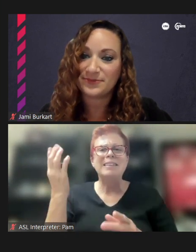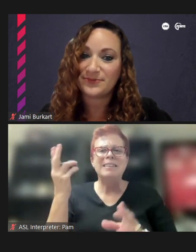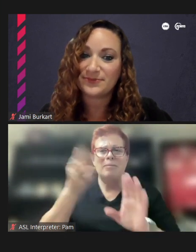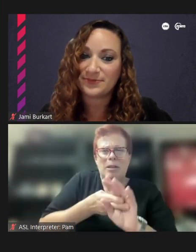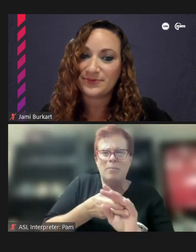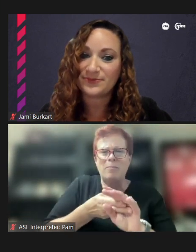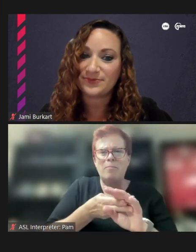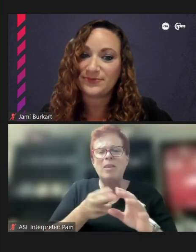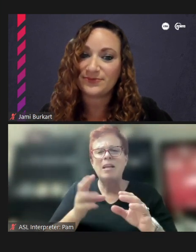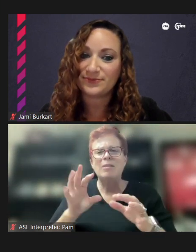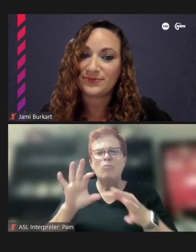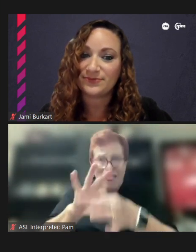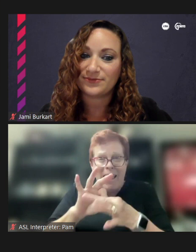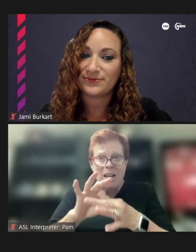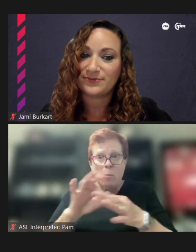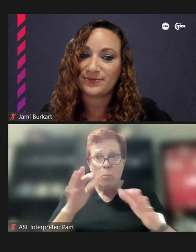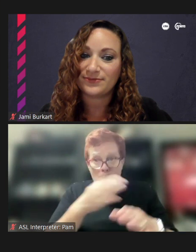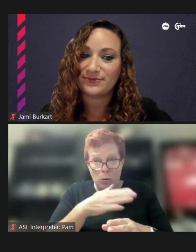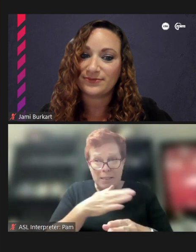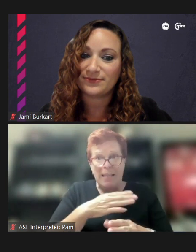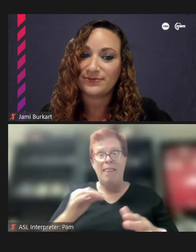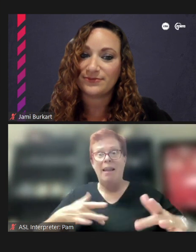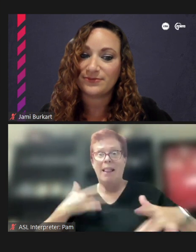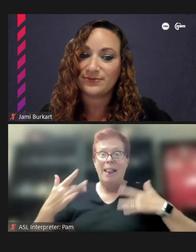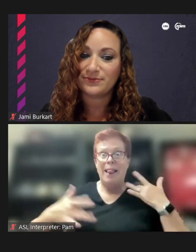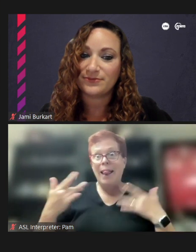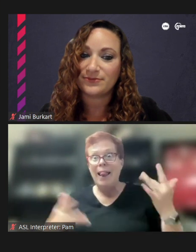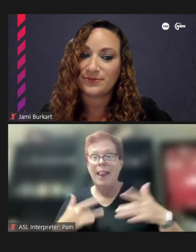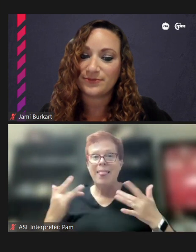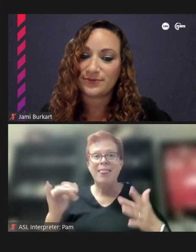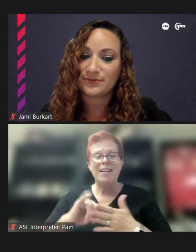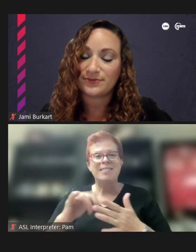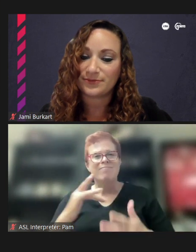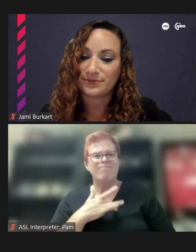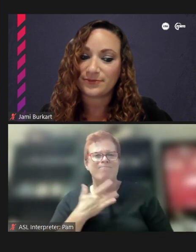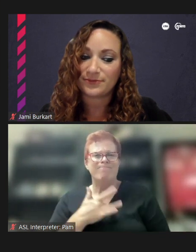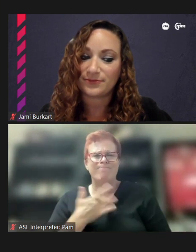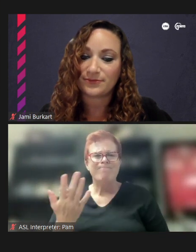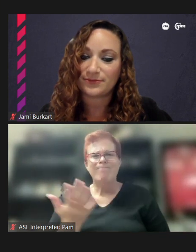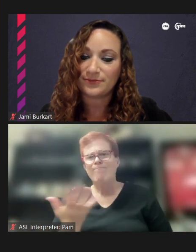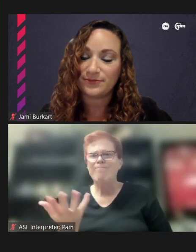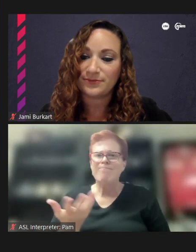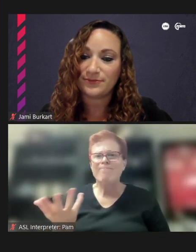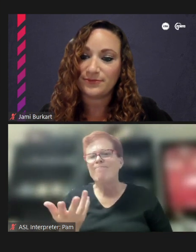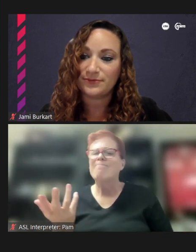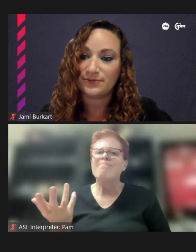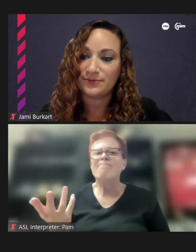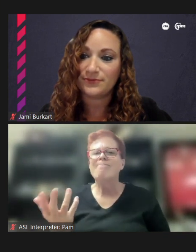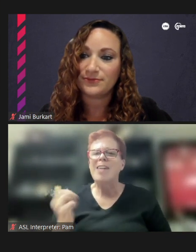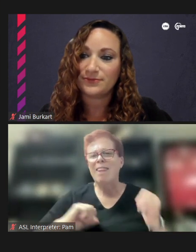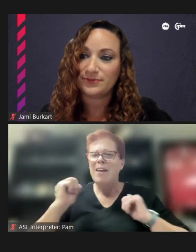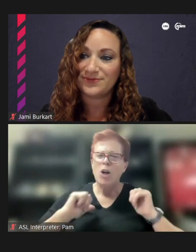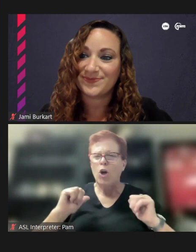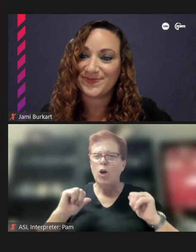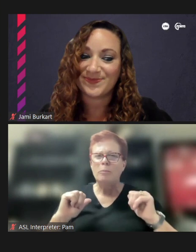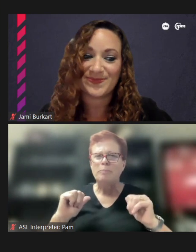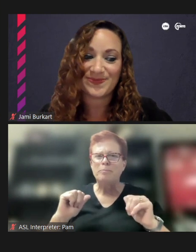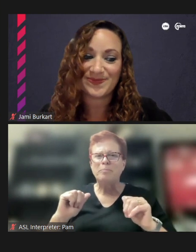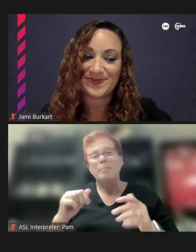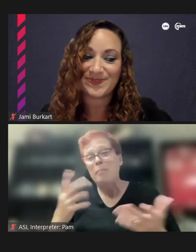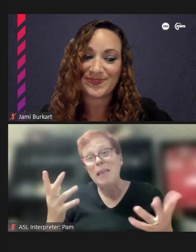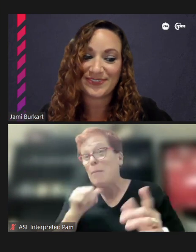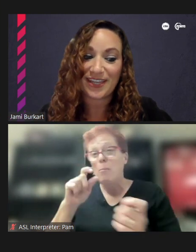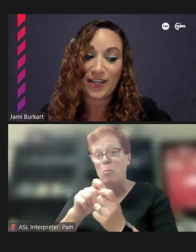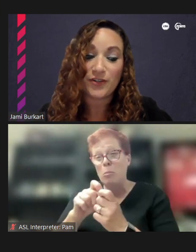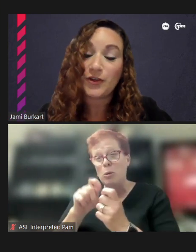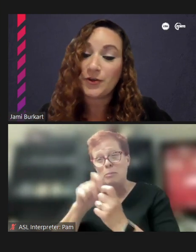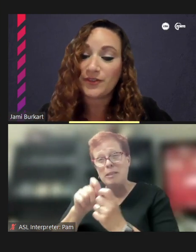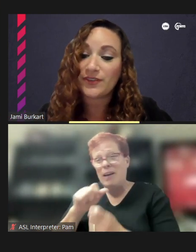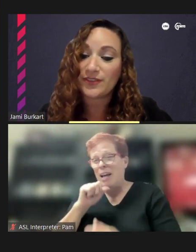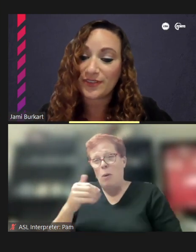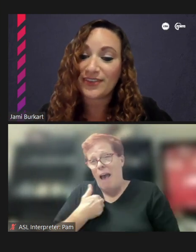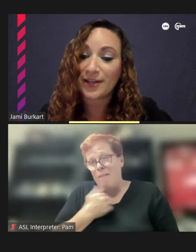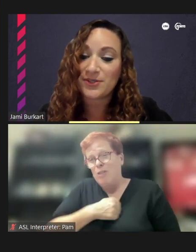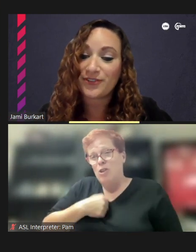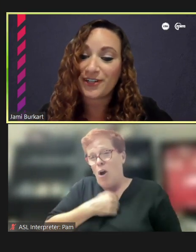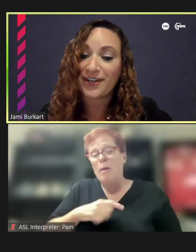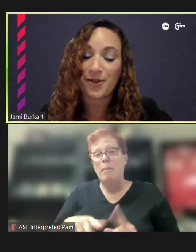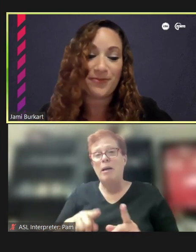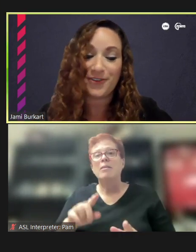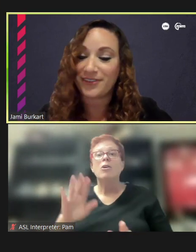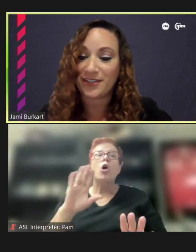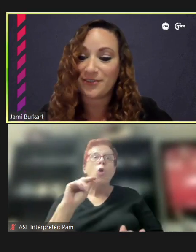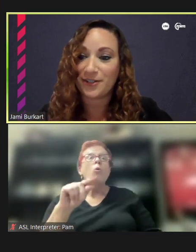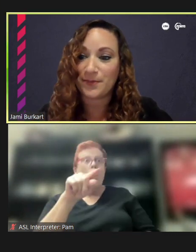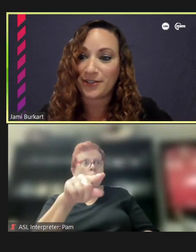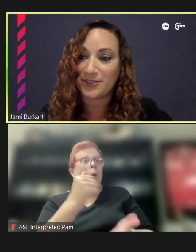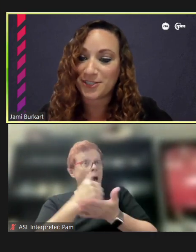Sorry I'm not more specific on that. That was very helpful, thank you very much.